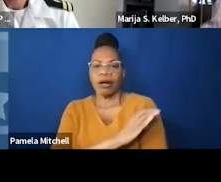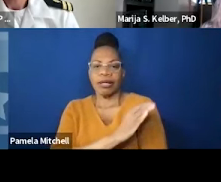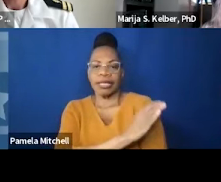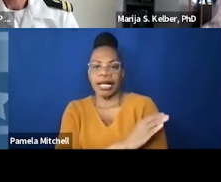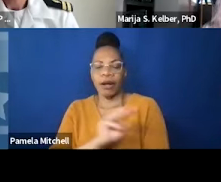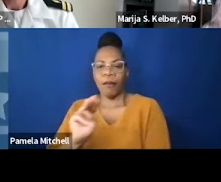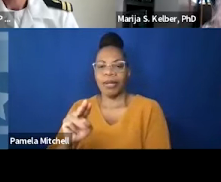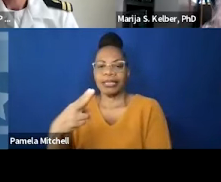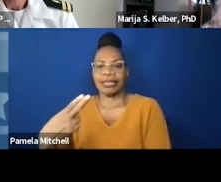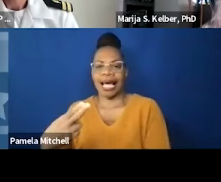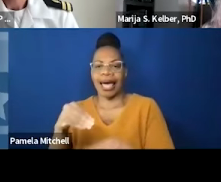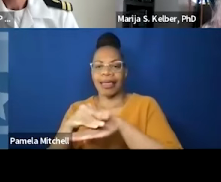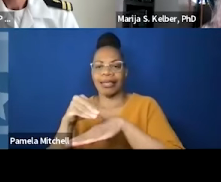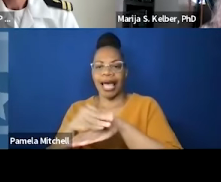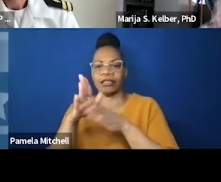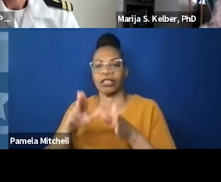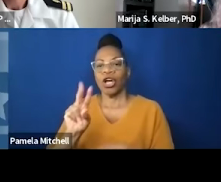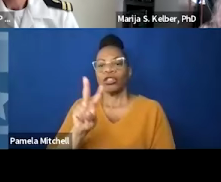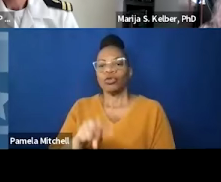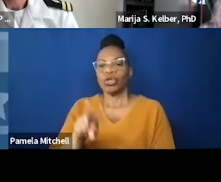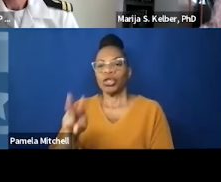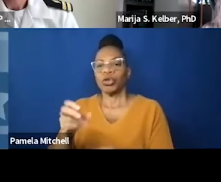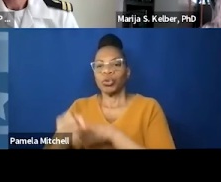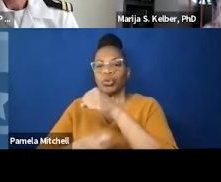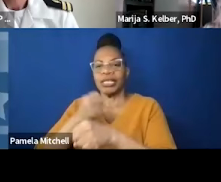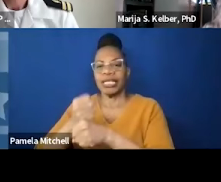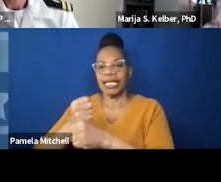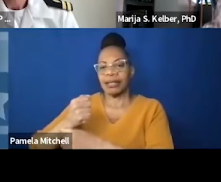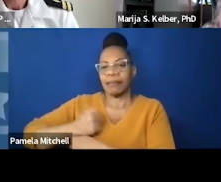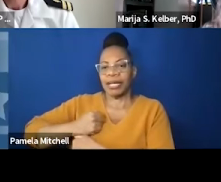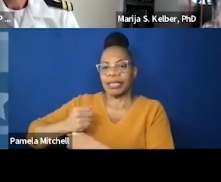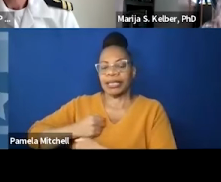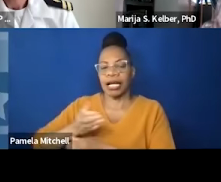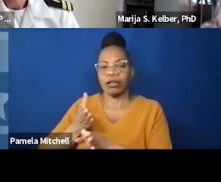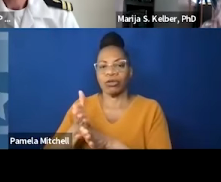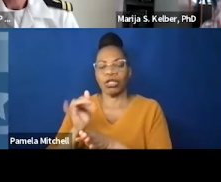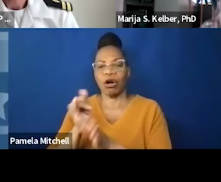with a 22-year military career and expertise in the mental health and wellness needs